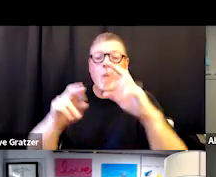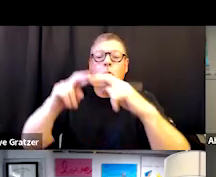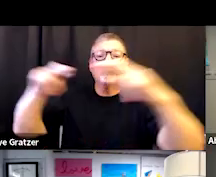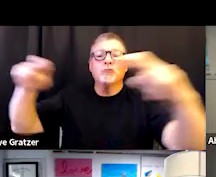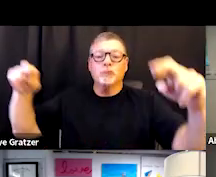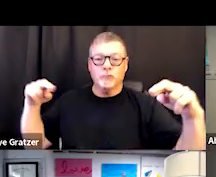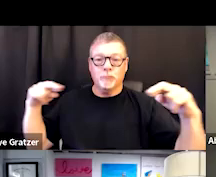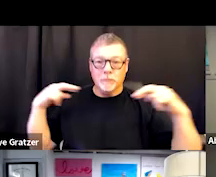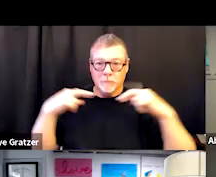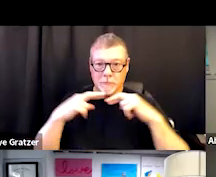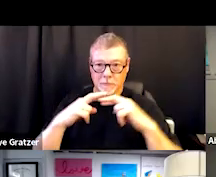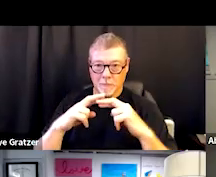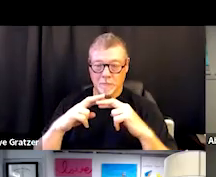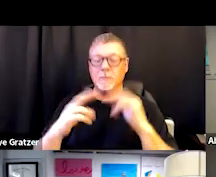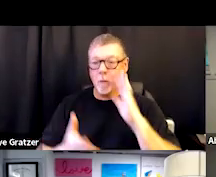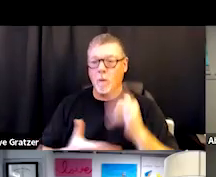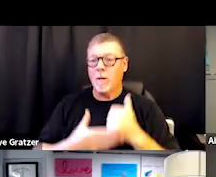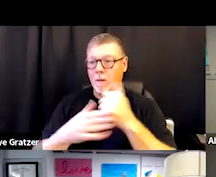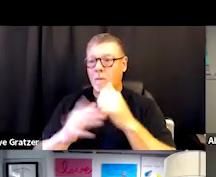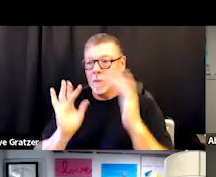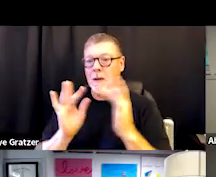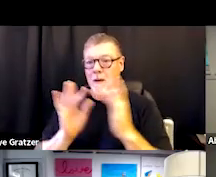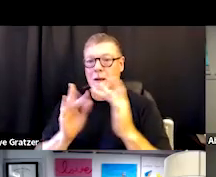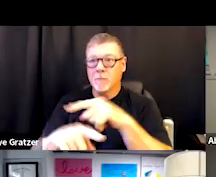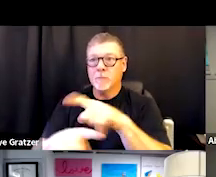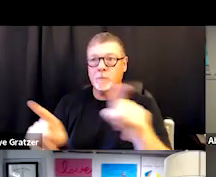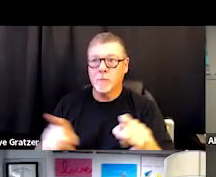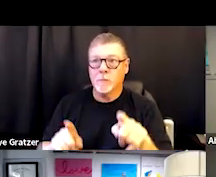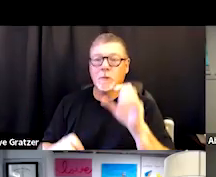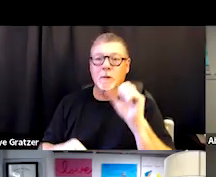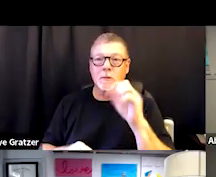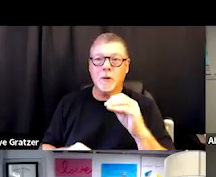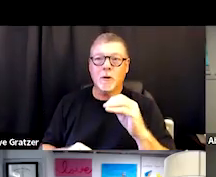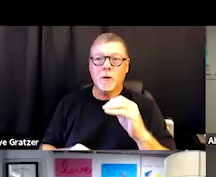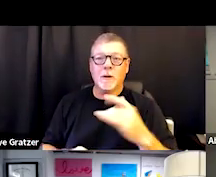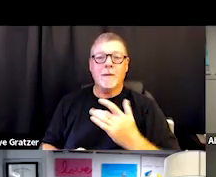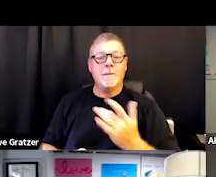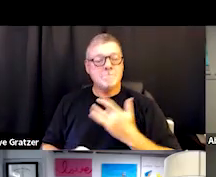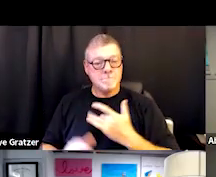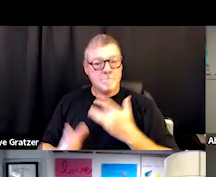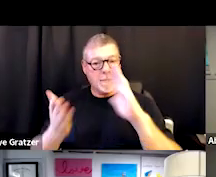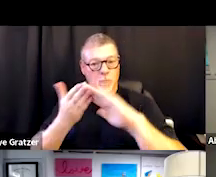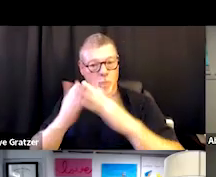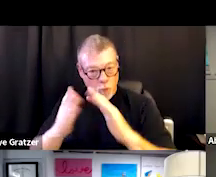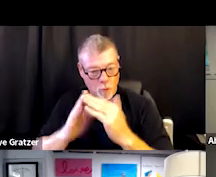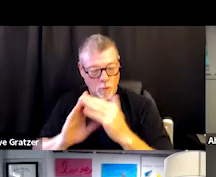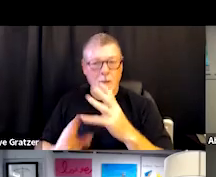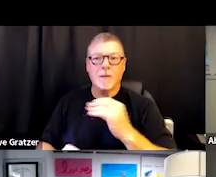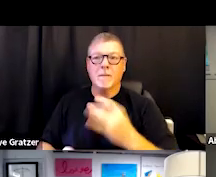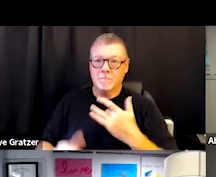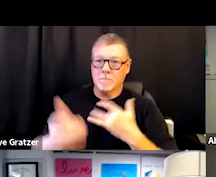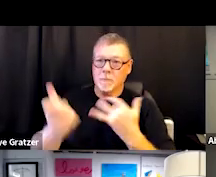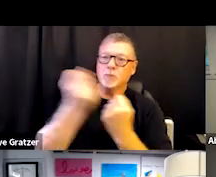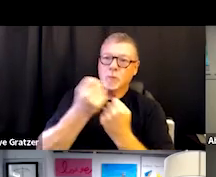that they would be glad to be able to possibly connect you to so that you have some sense of community and some sense of support. The one thing you shouldn't do is despair that there